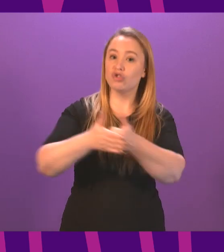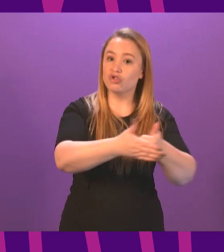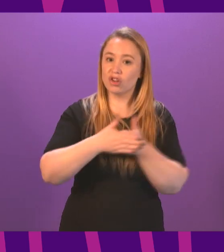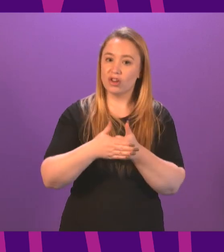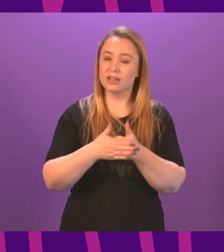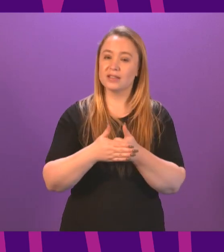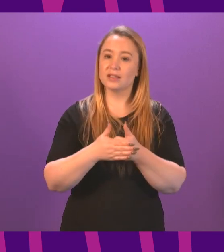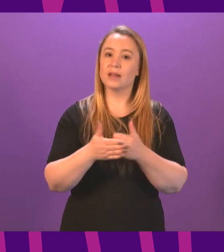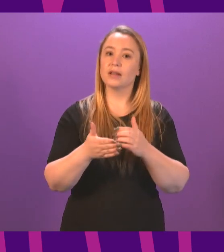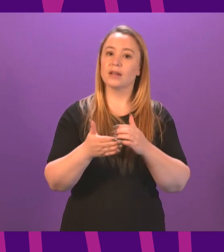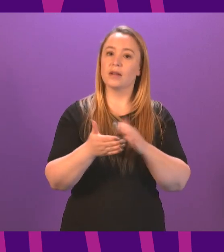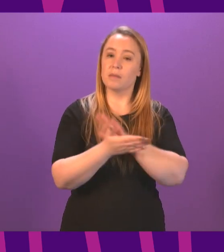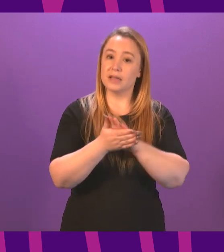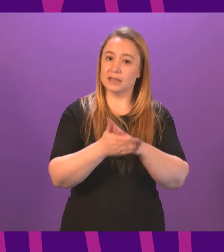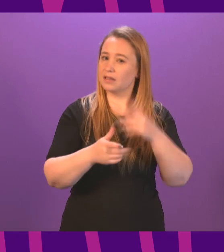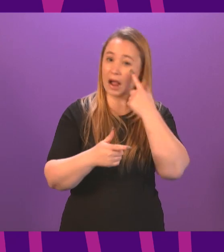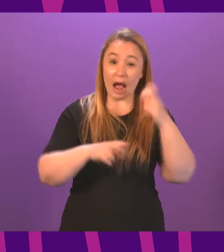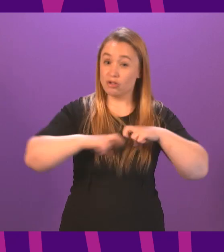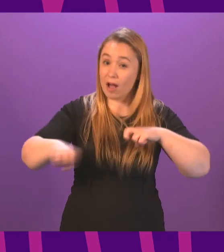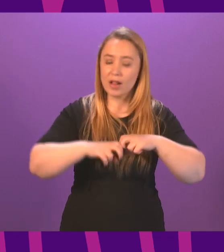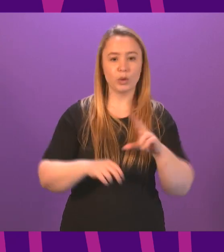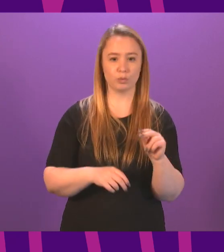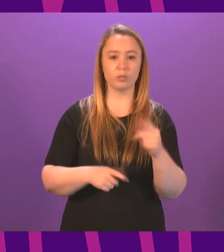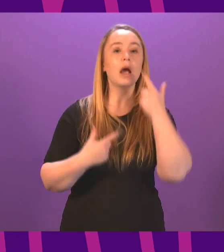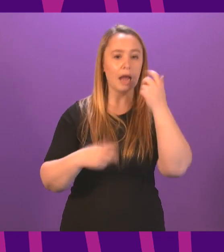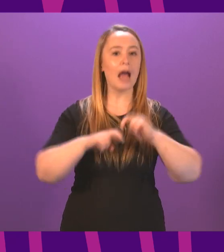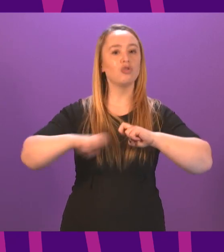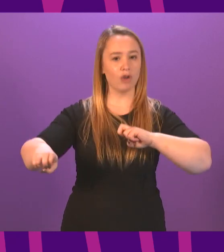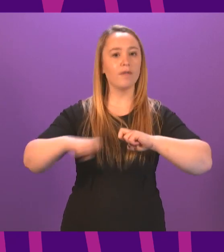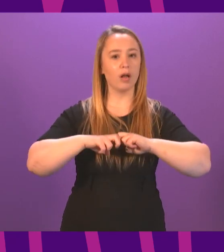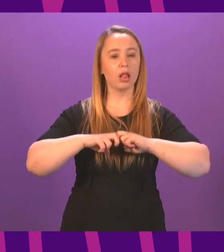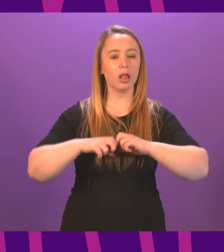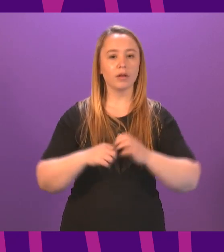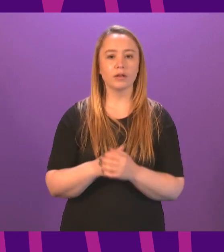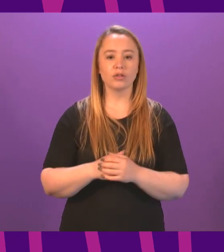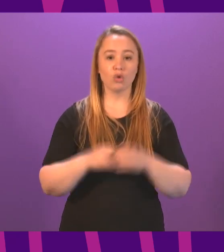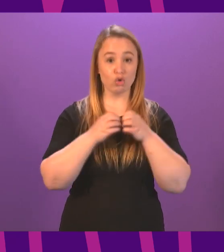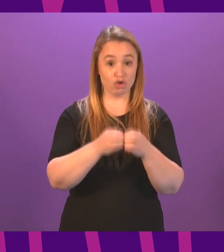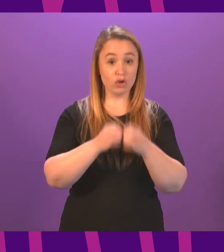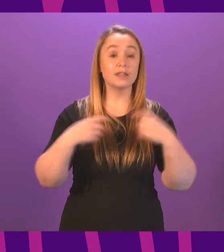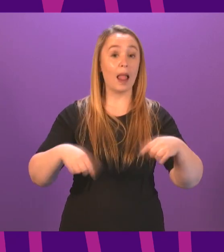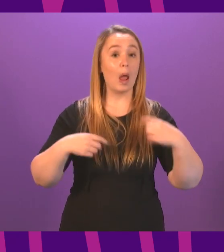The exemptions that I have set out will be there in the regulations. There will be work